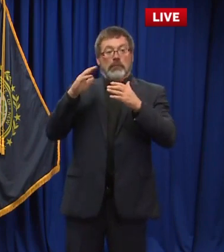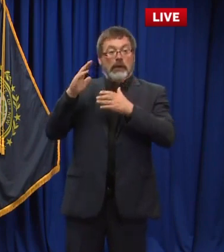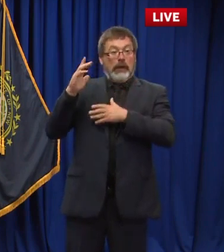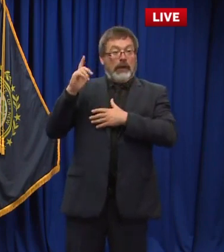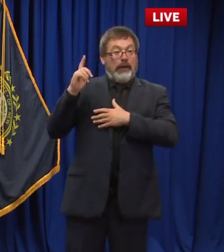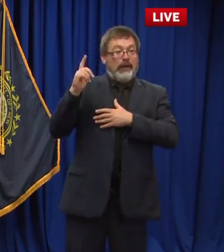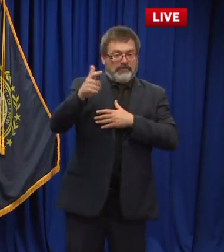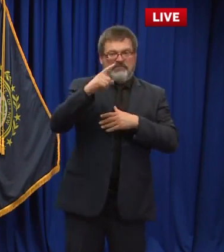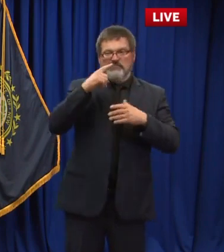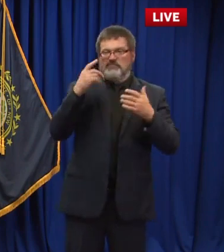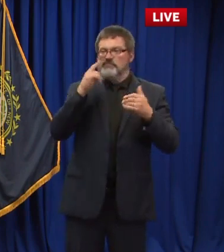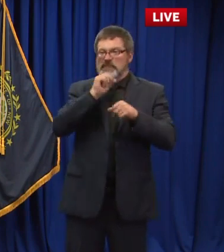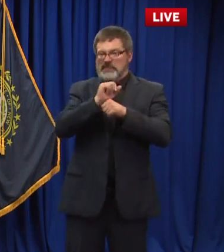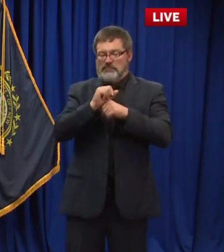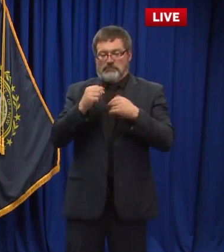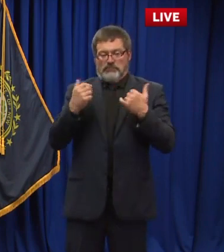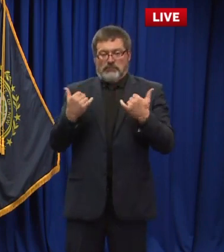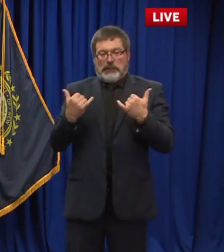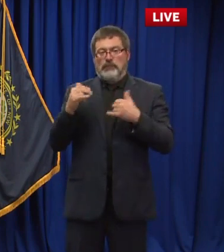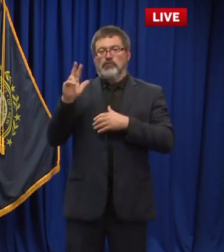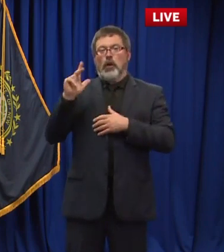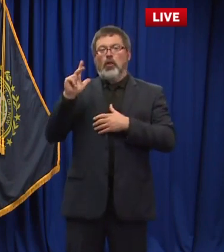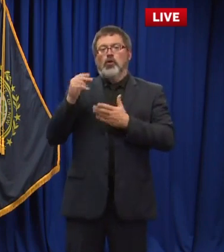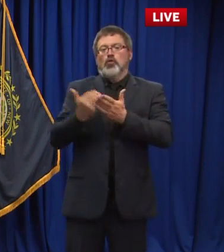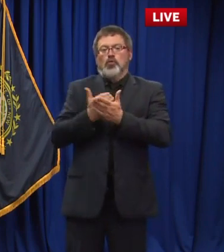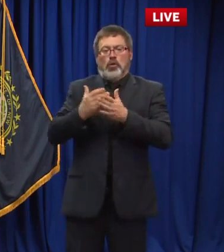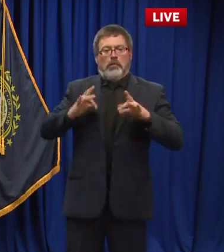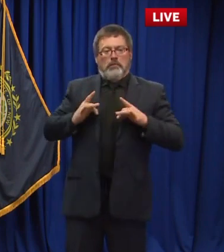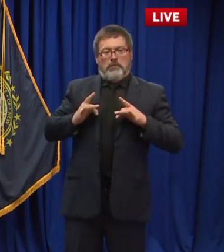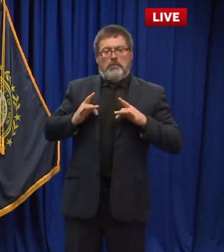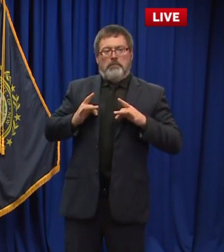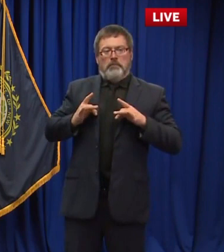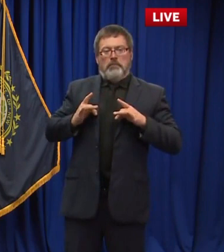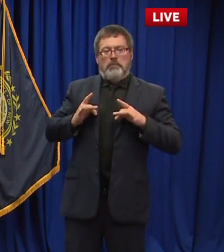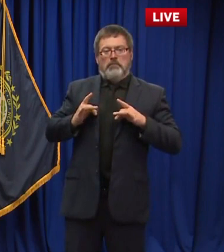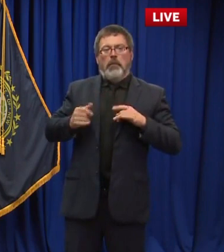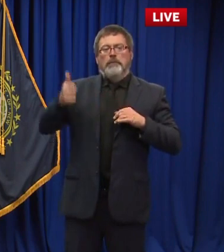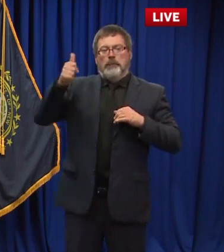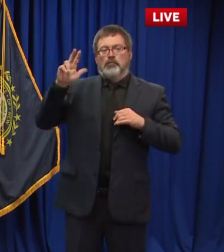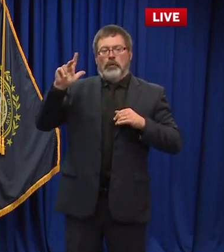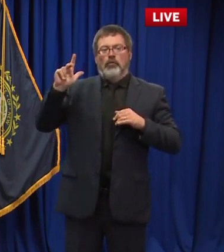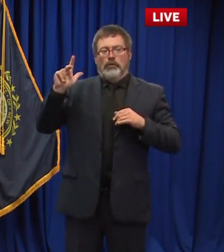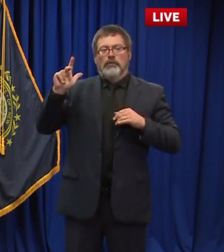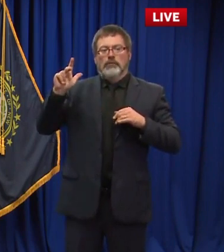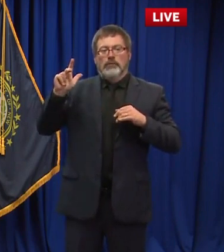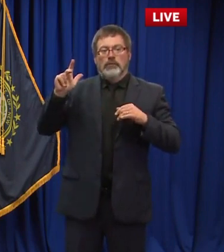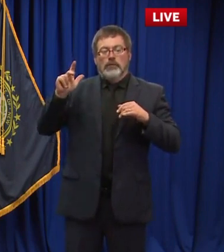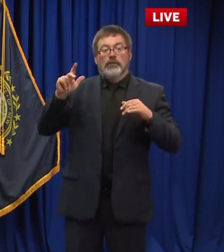WE WILL ANNOUNCE LATER TODAY AND ADDITIONAL 23 PEOPLE WITH CONFIRMED COVID-19 INFECTION.